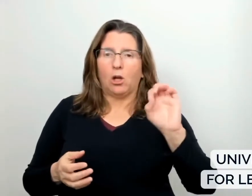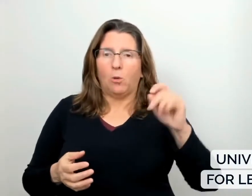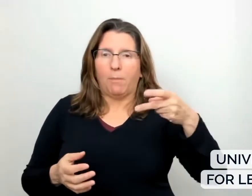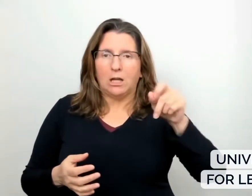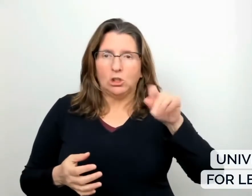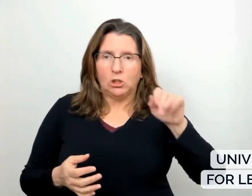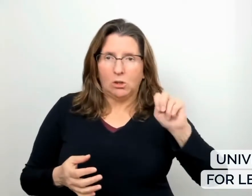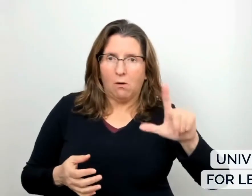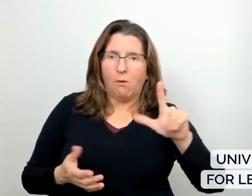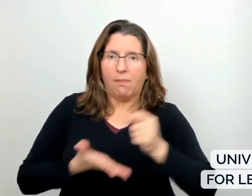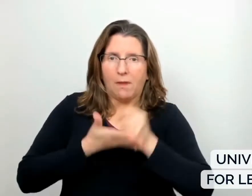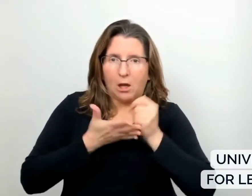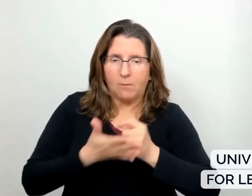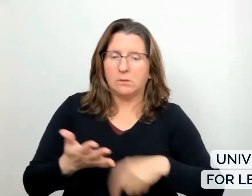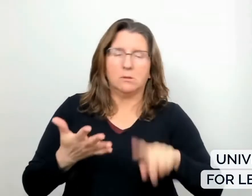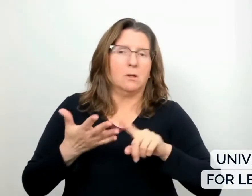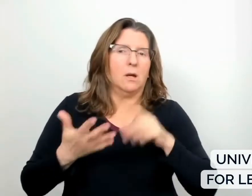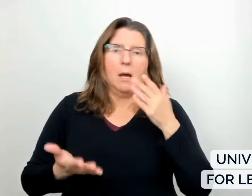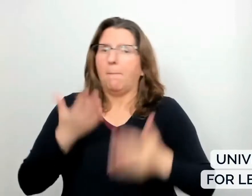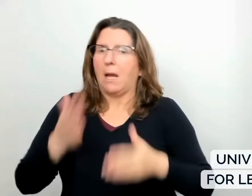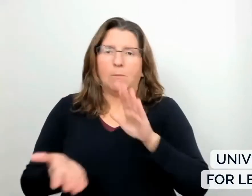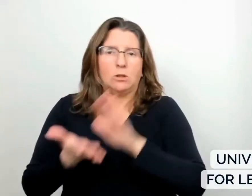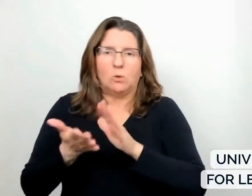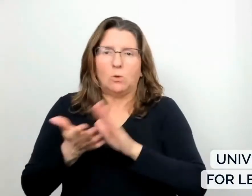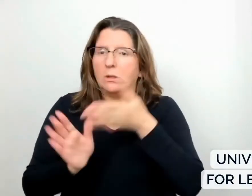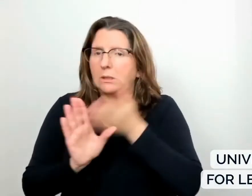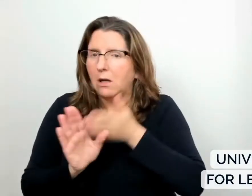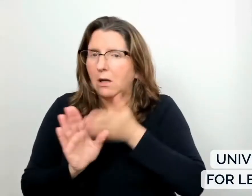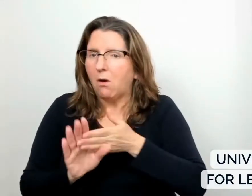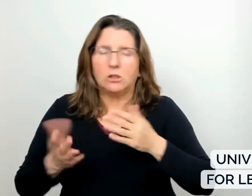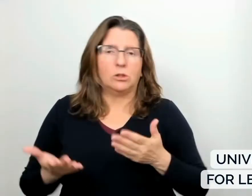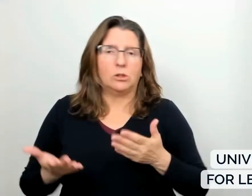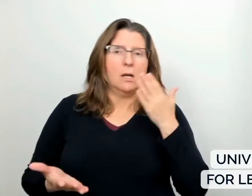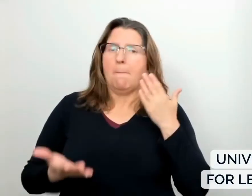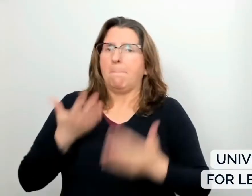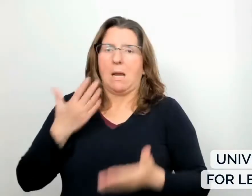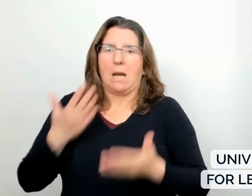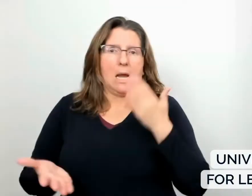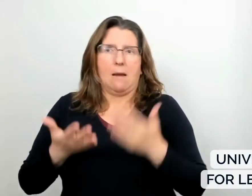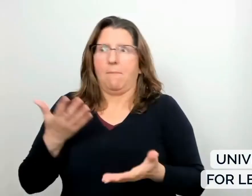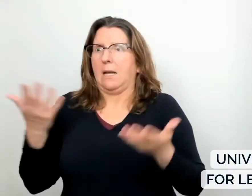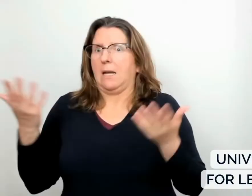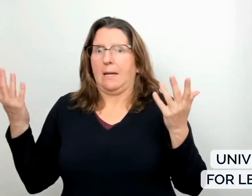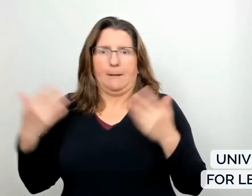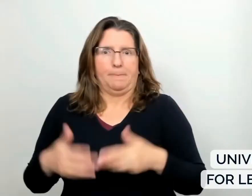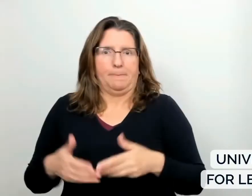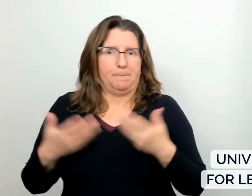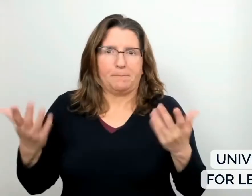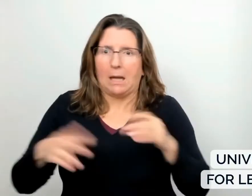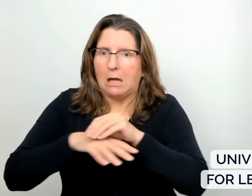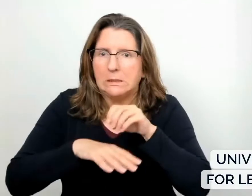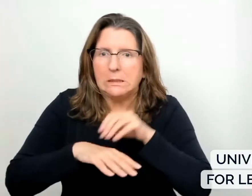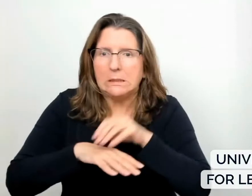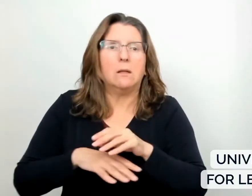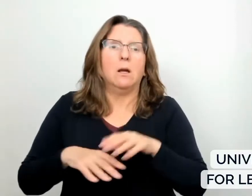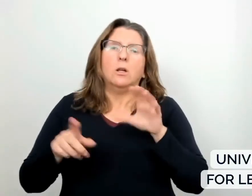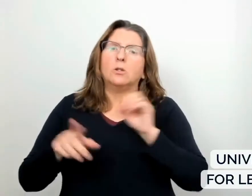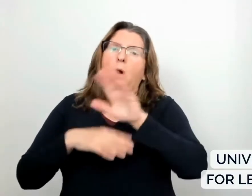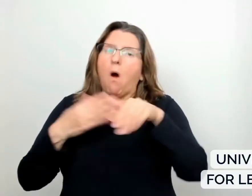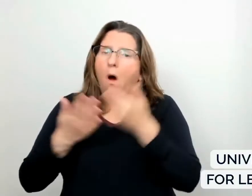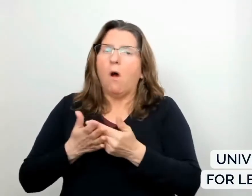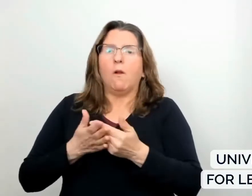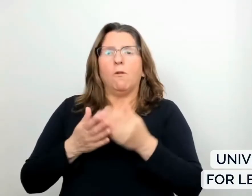a school psychologist, or other counselling services, to name a few.